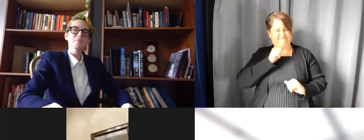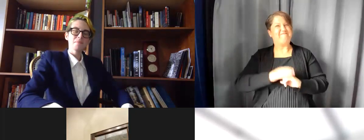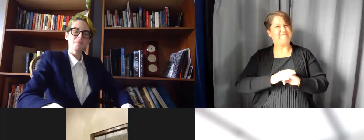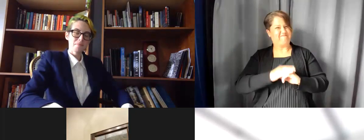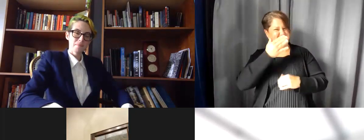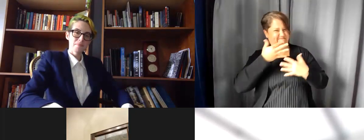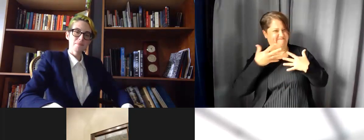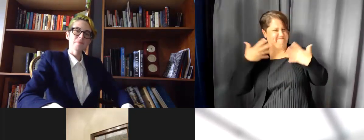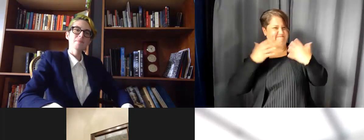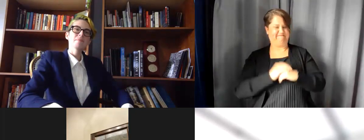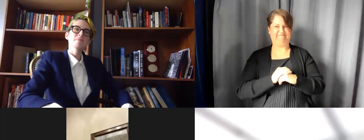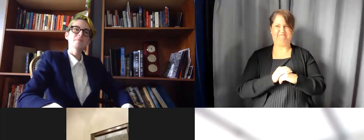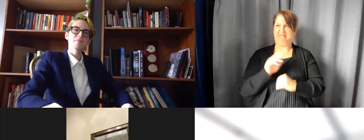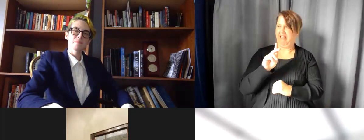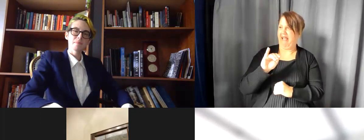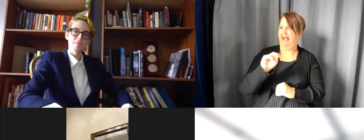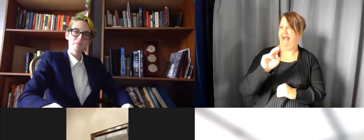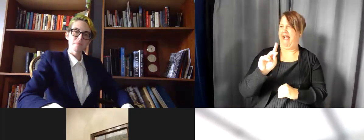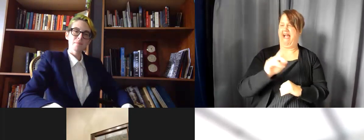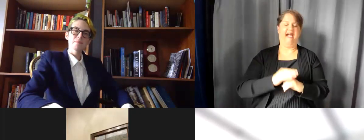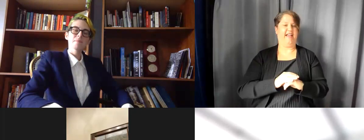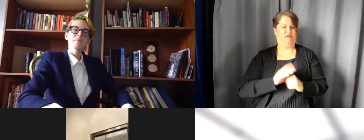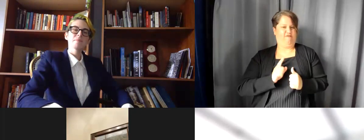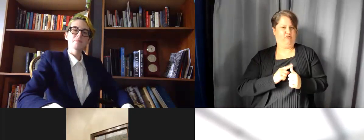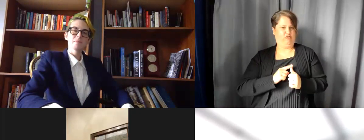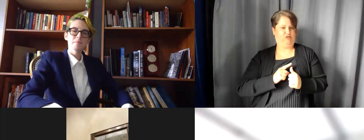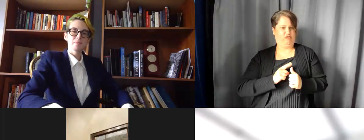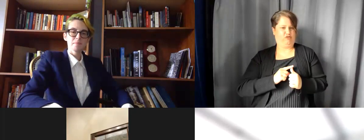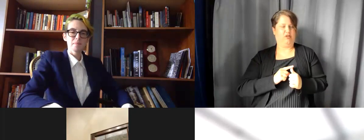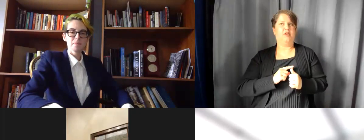Jordan Radford: the the epitome of